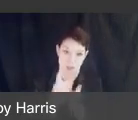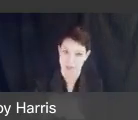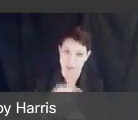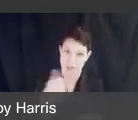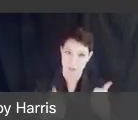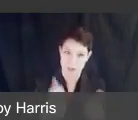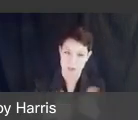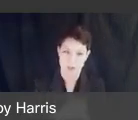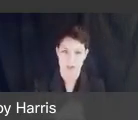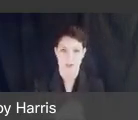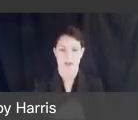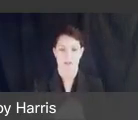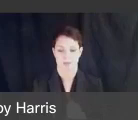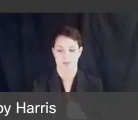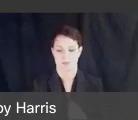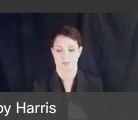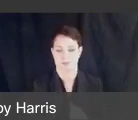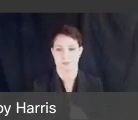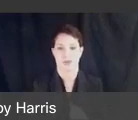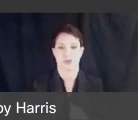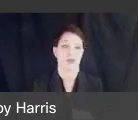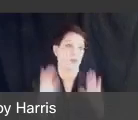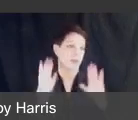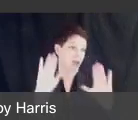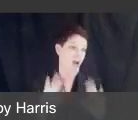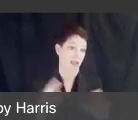[Commissioner Arkoosh] It would be terrific if people would let us know that they no longer need